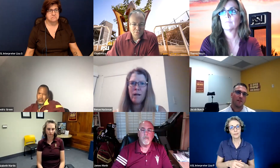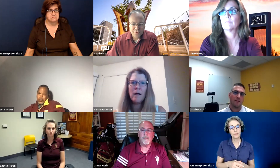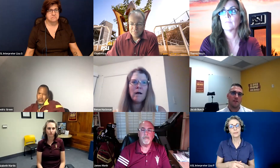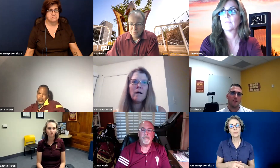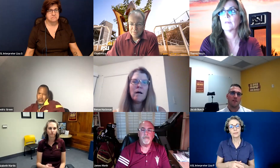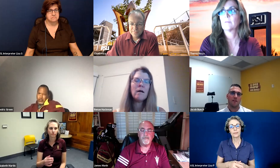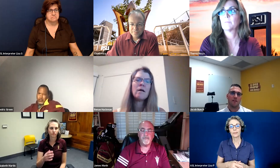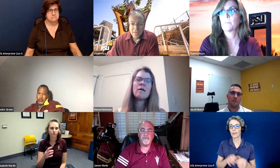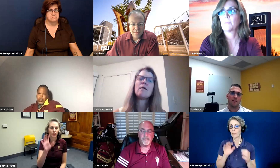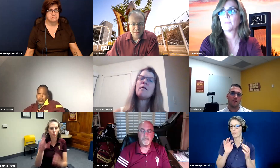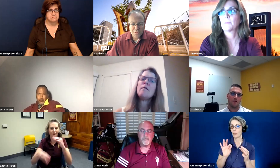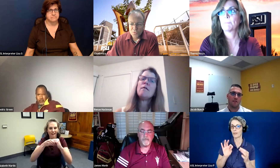Perfect. Thank you.